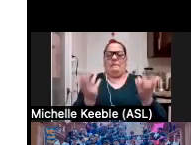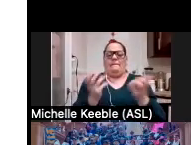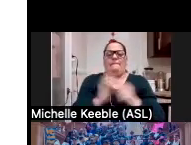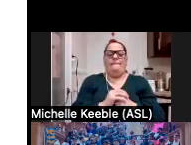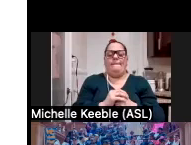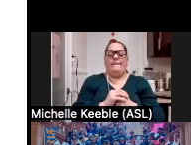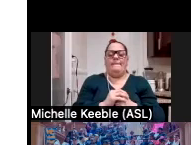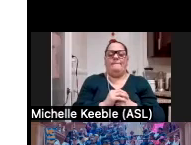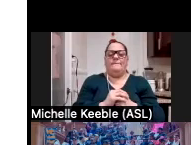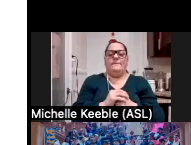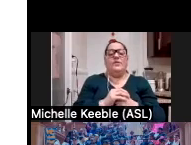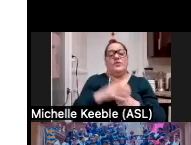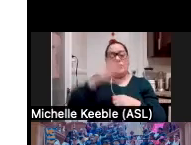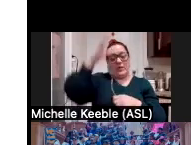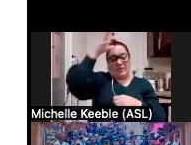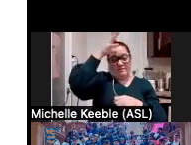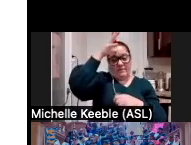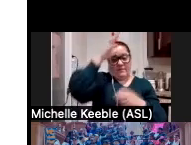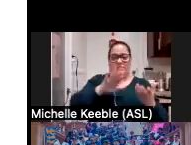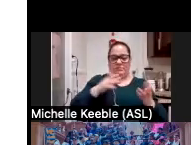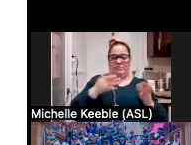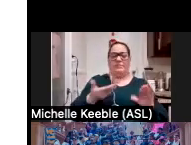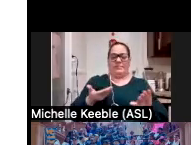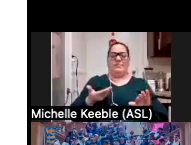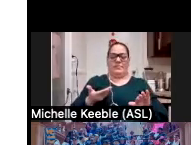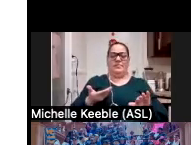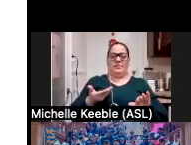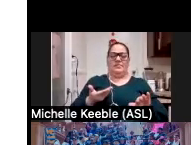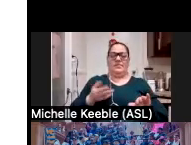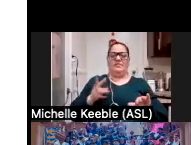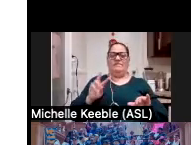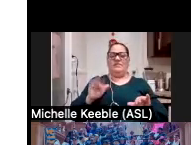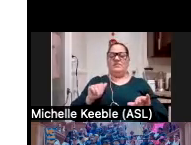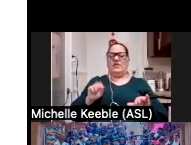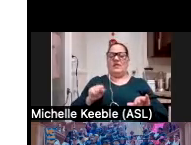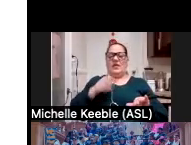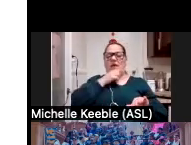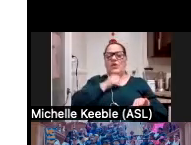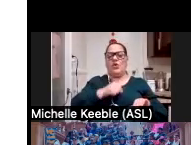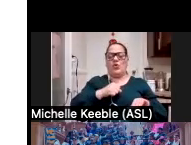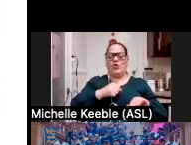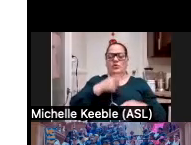Um when his father died, uh Viscardi and his older sister had to provide for his mother and